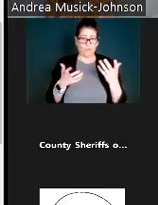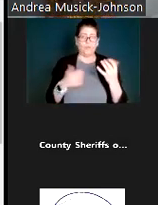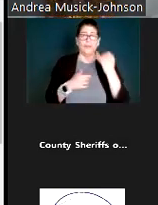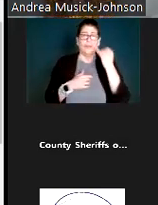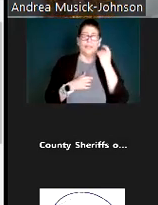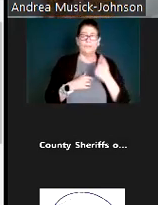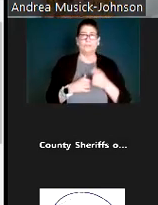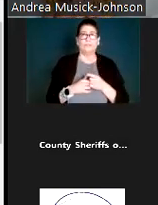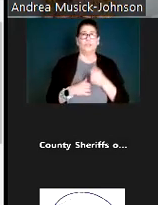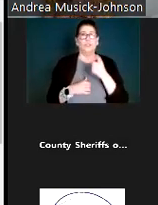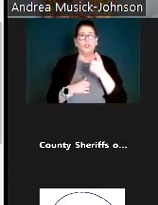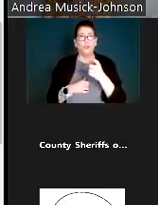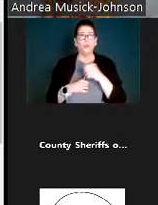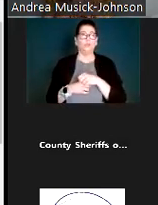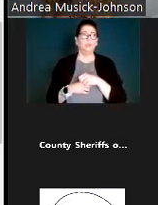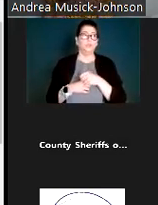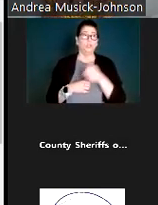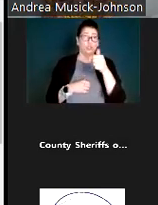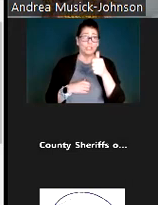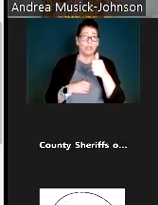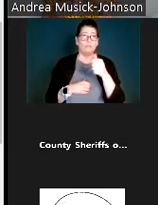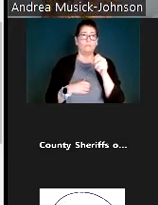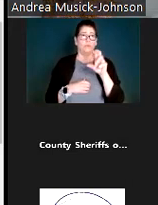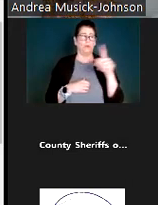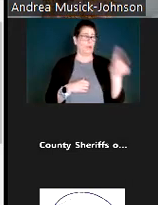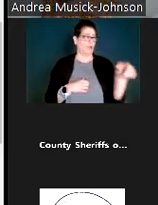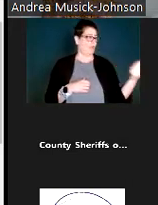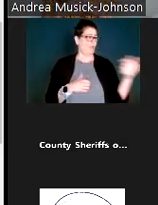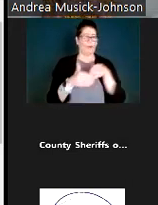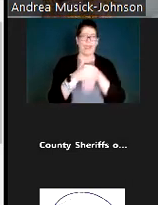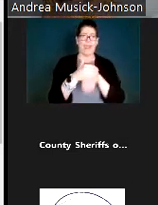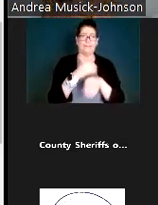or you yourself are accessing VINELink and you want to do it